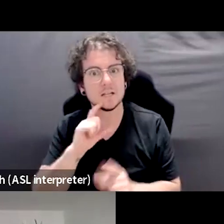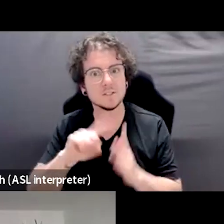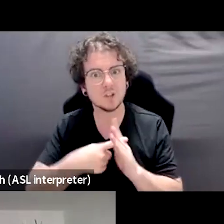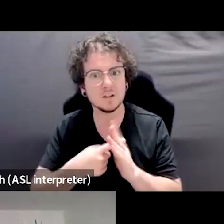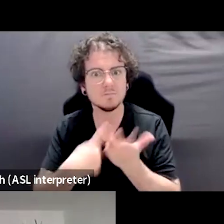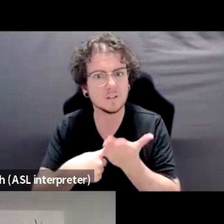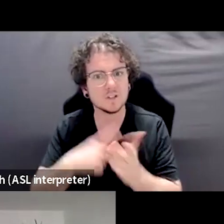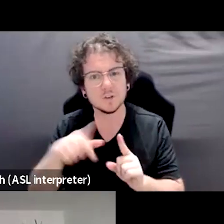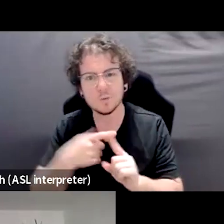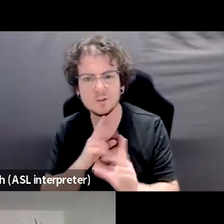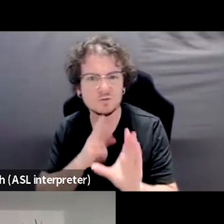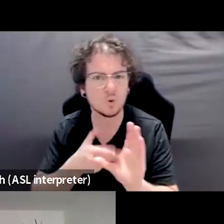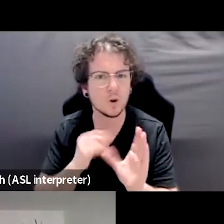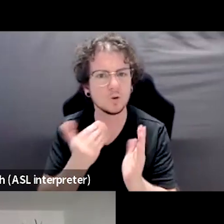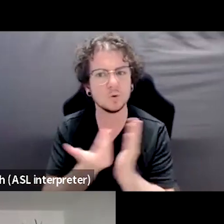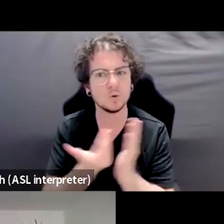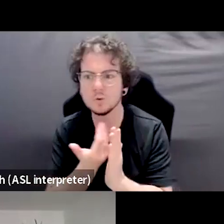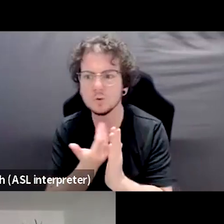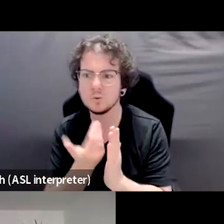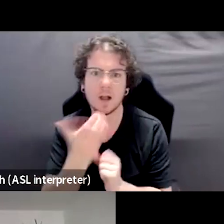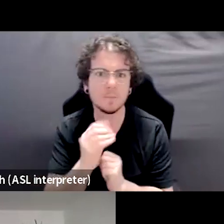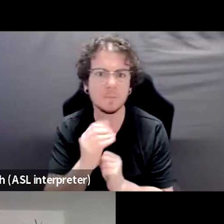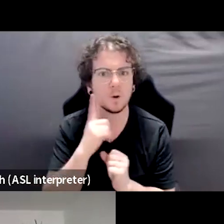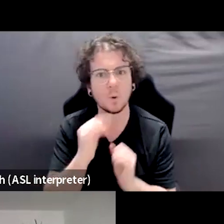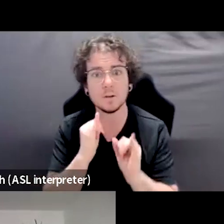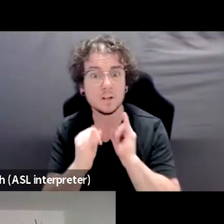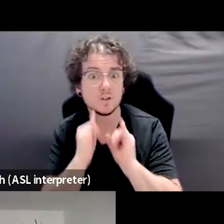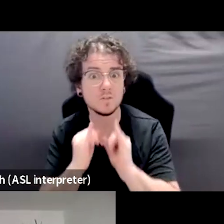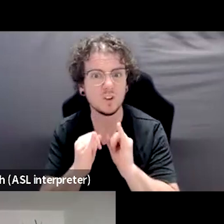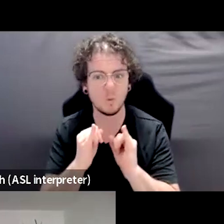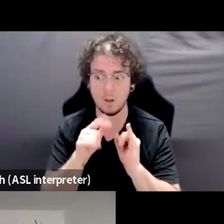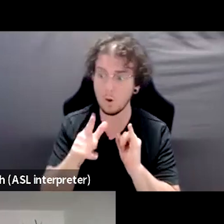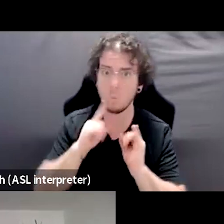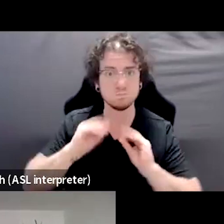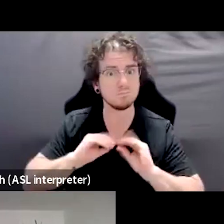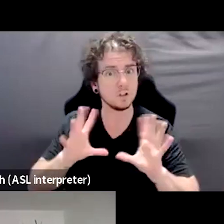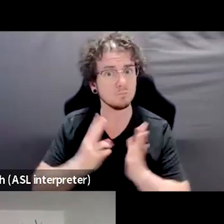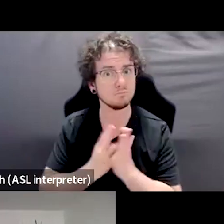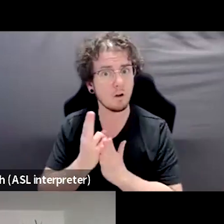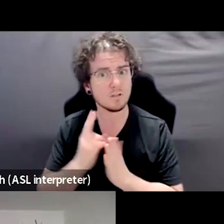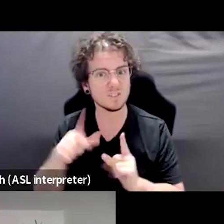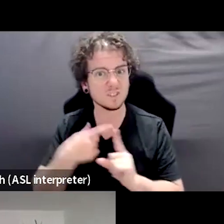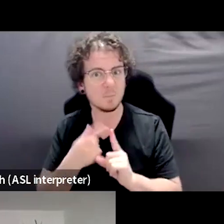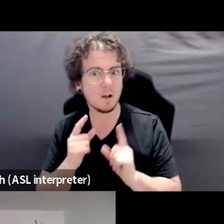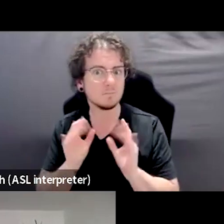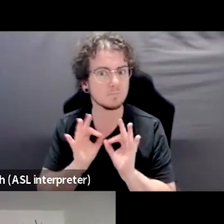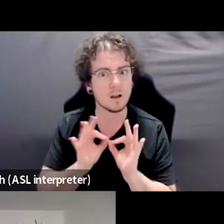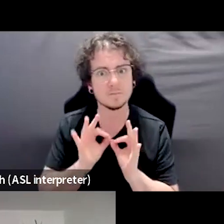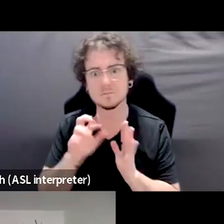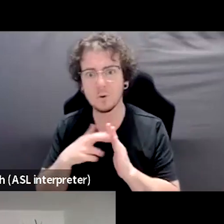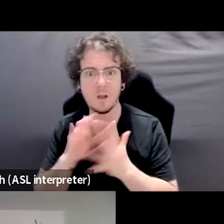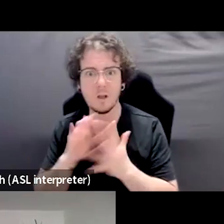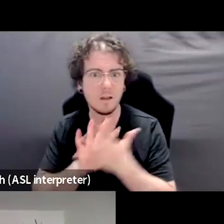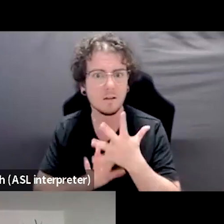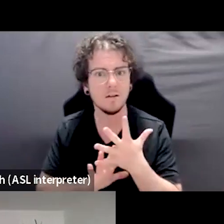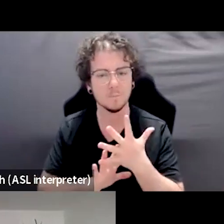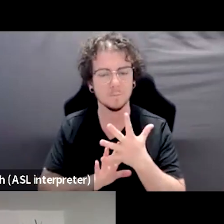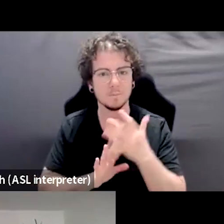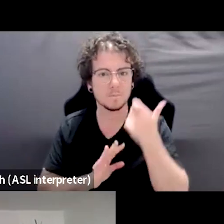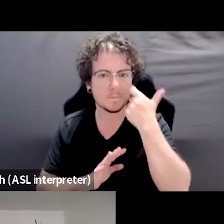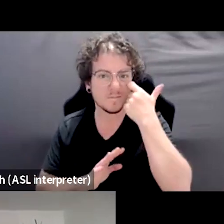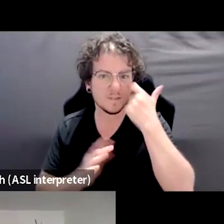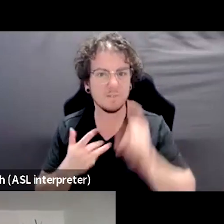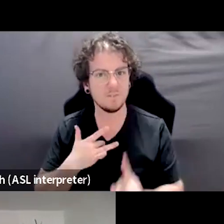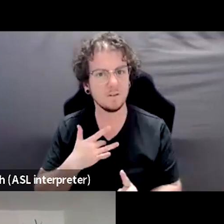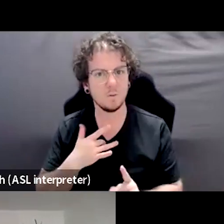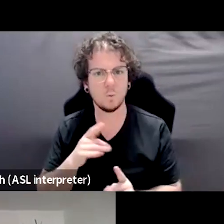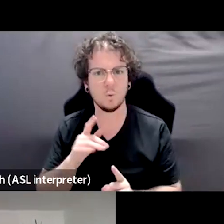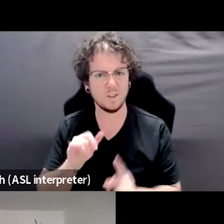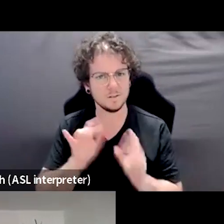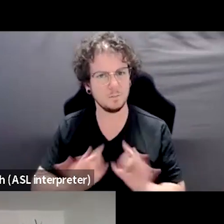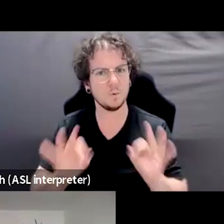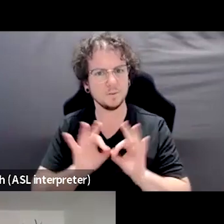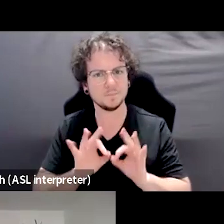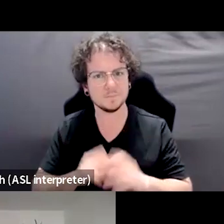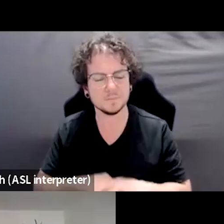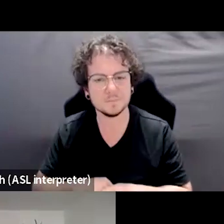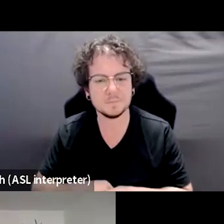company or are interviewing and having that be upfront is, I think, really valuable. It also can